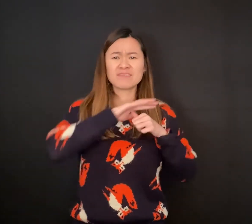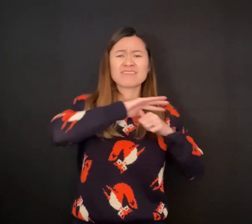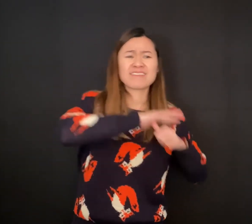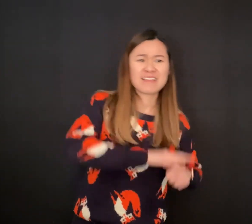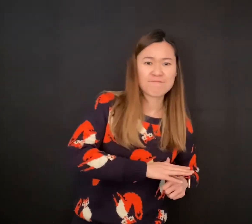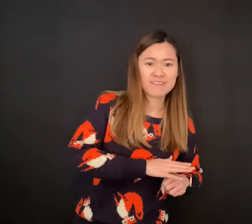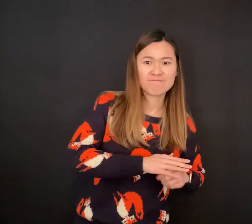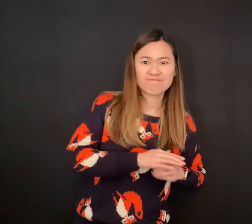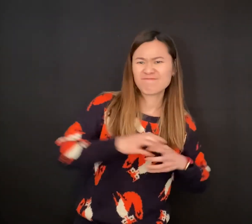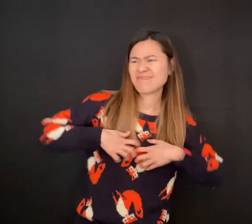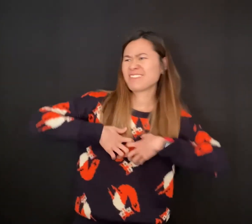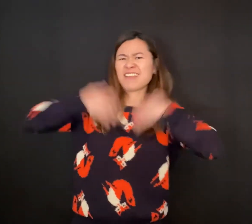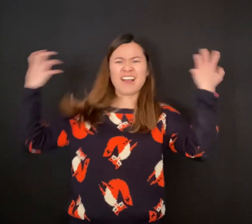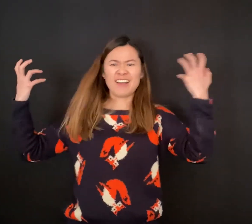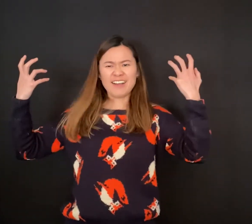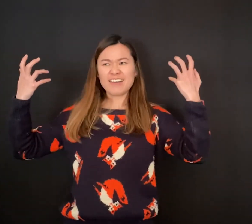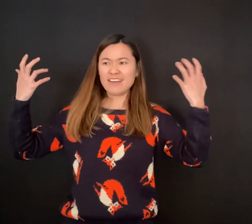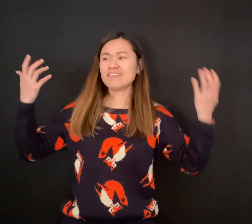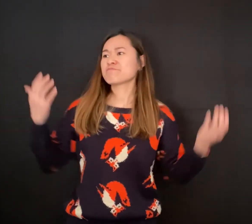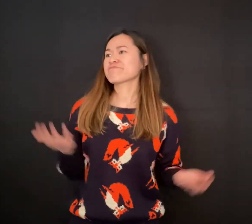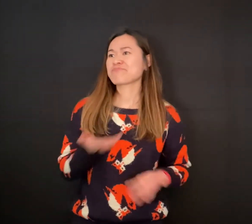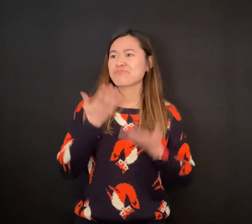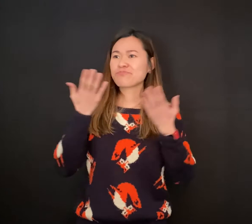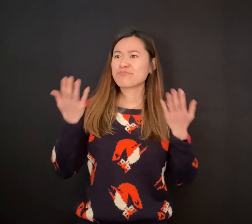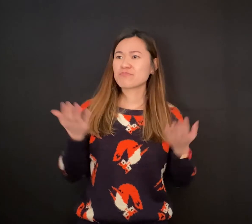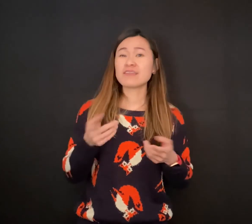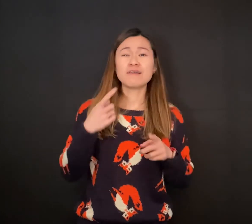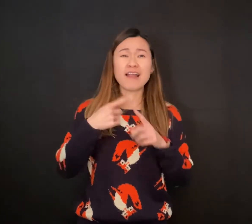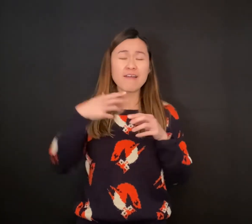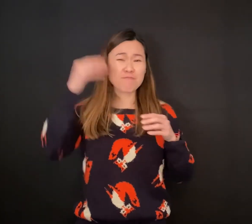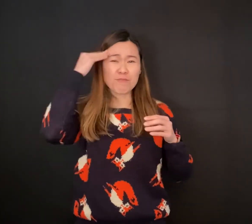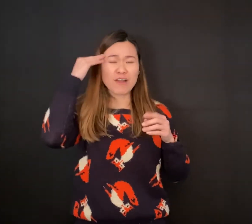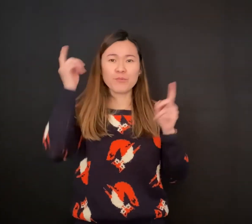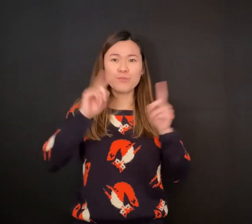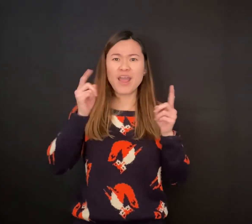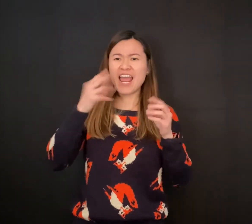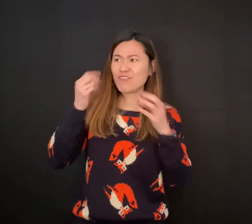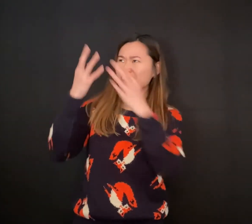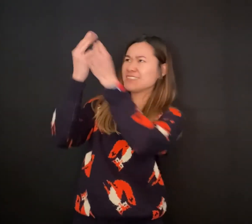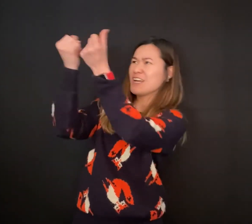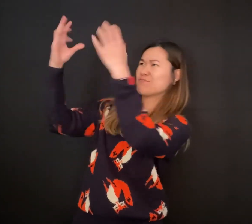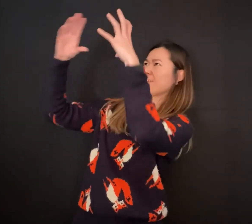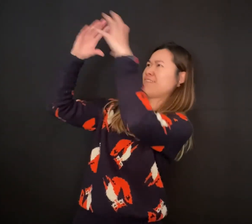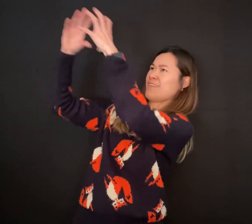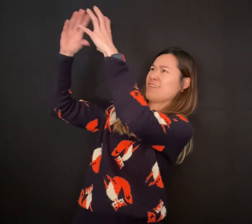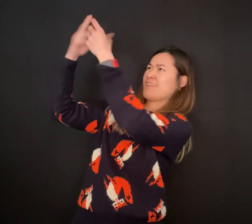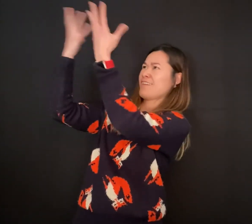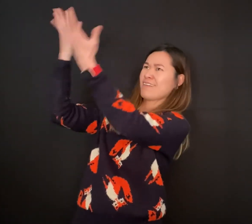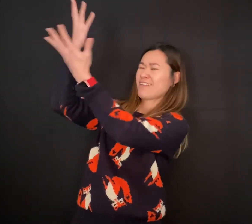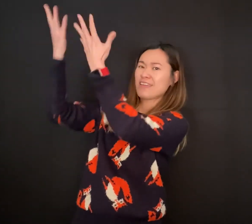depression, and some manic energy as well. And sometimes I have